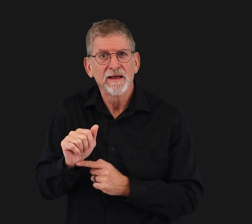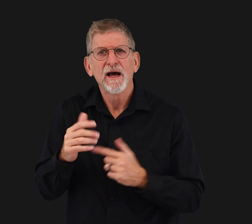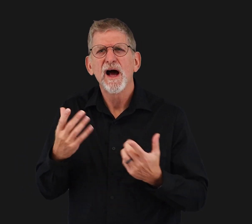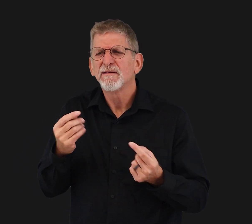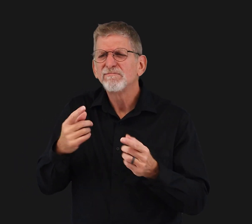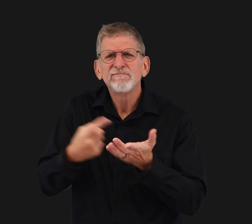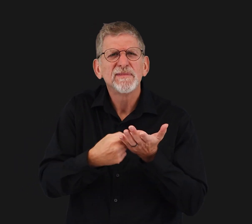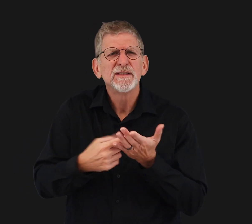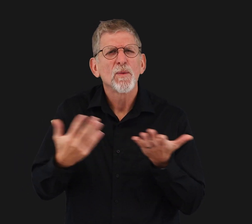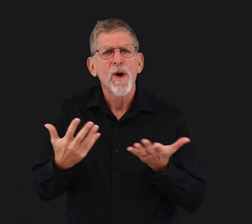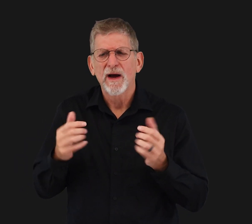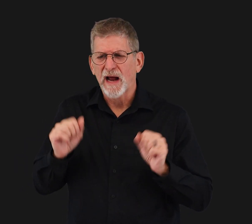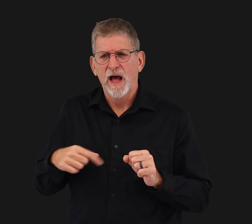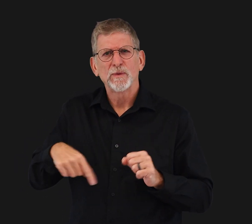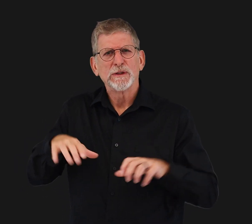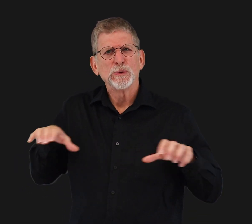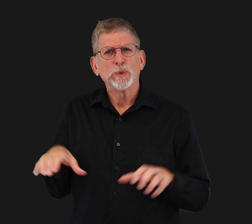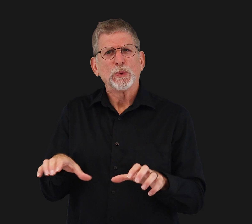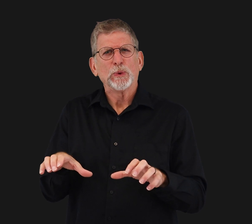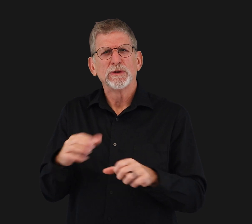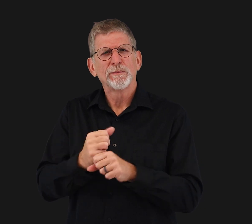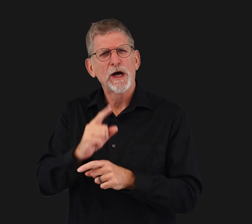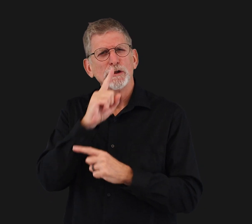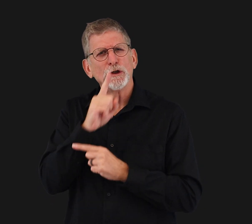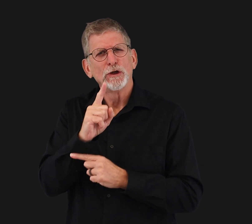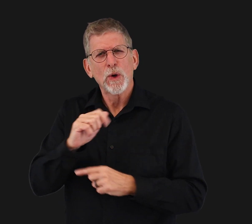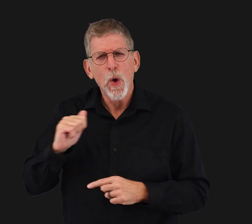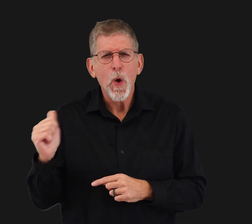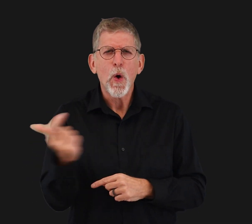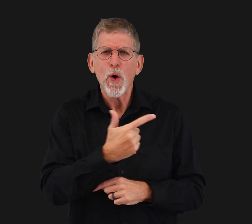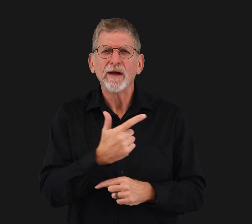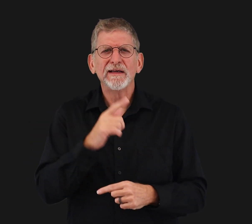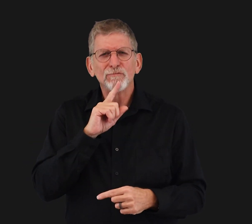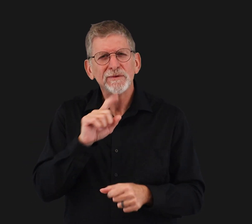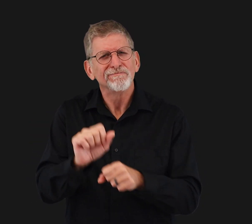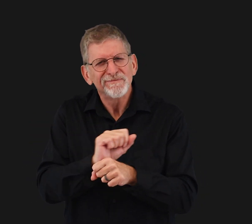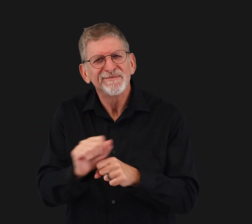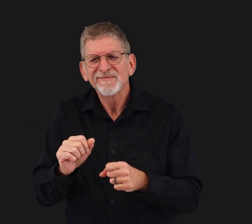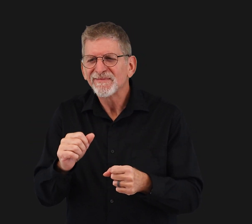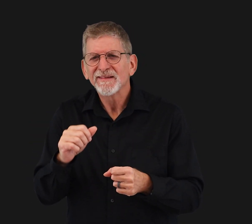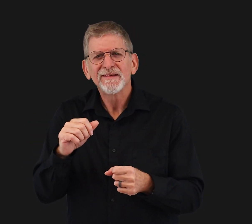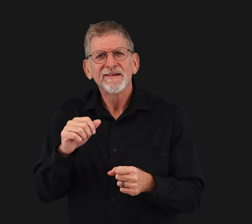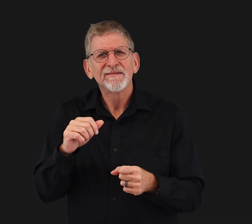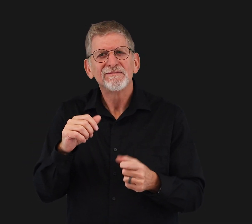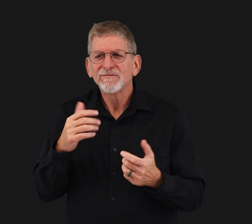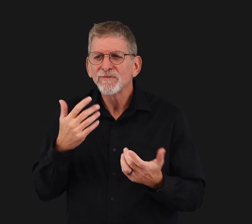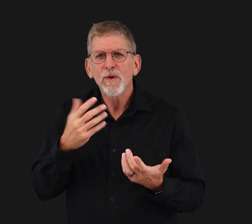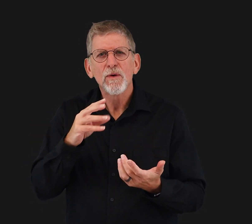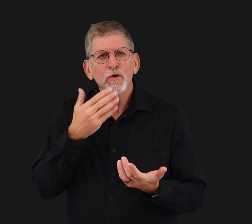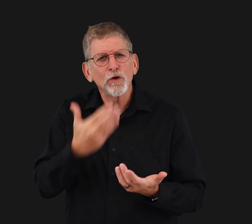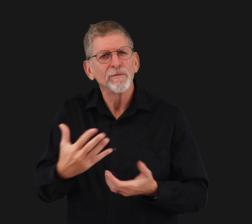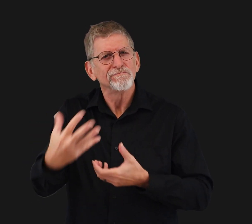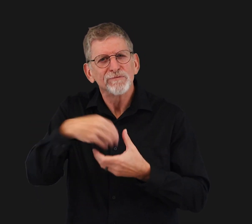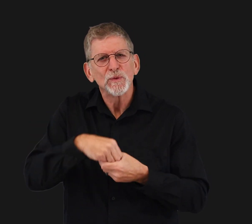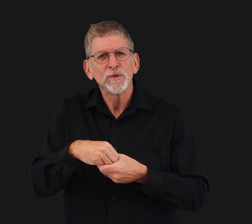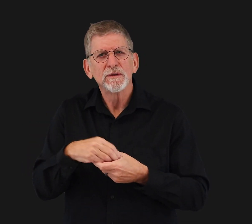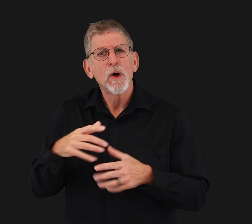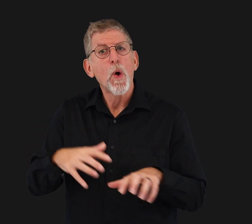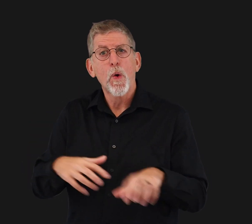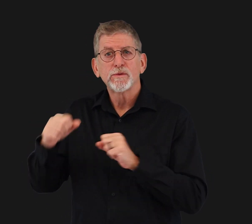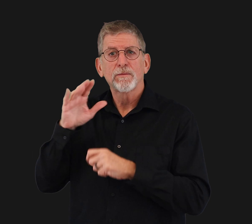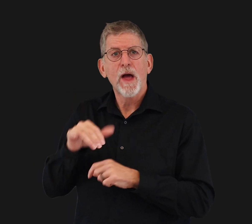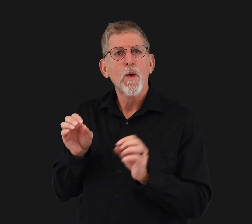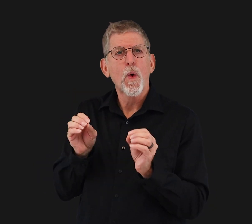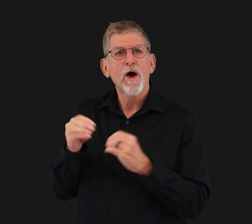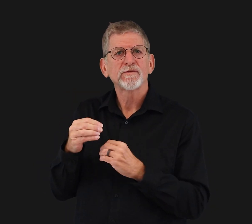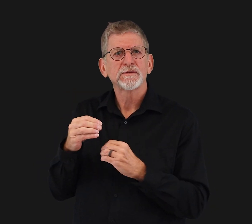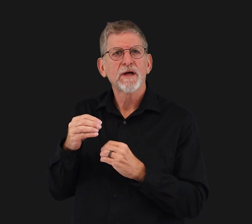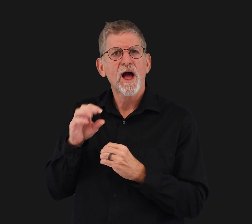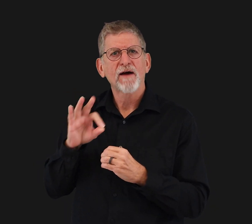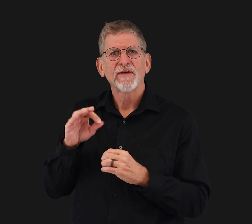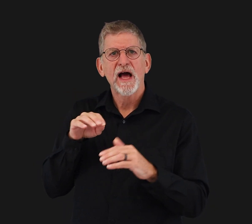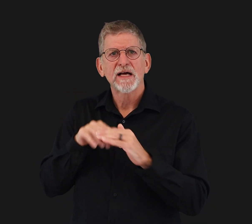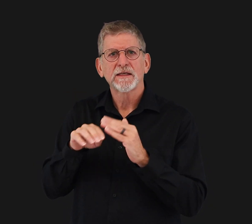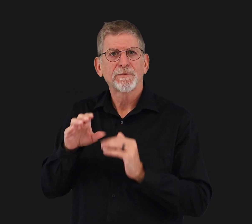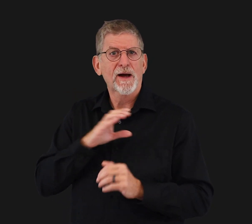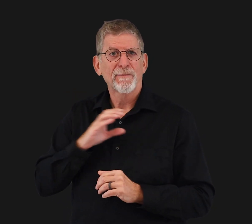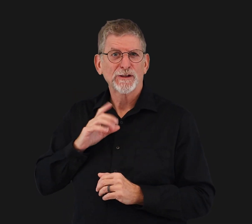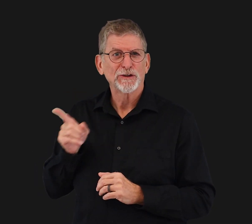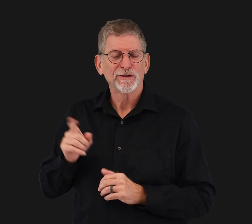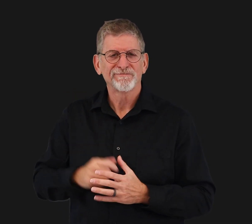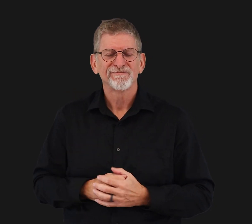and what can be done to ensure that everyone is meaningfully included, hosted by the Office of the Accessibility Commissioner